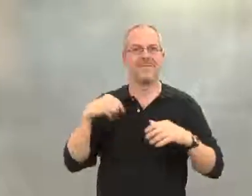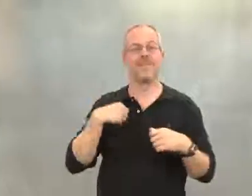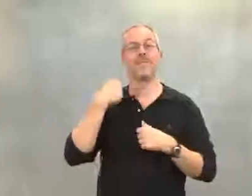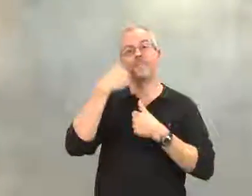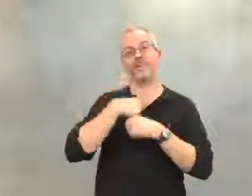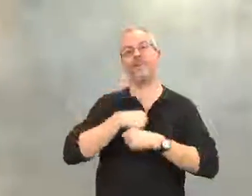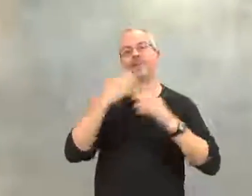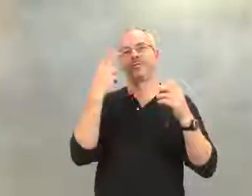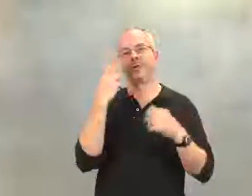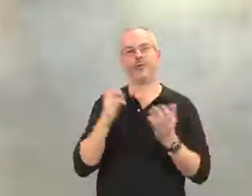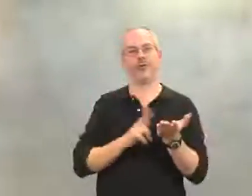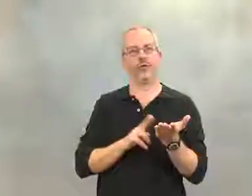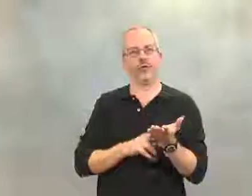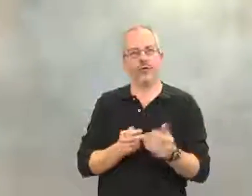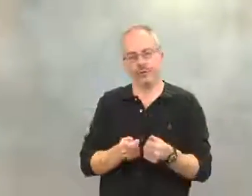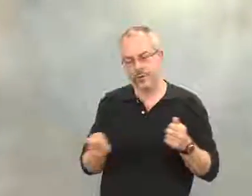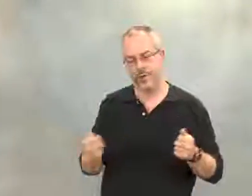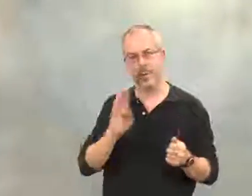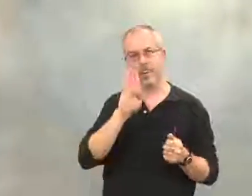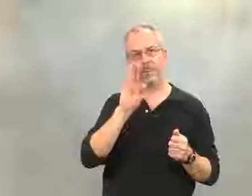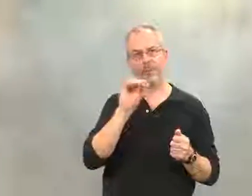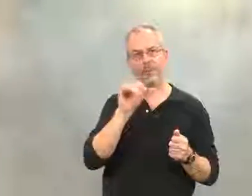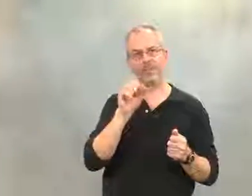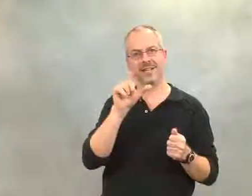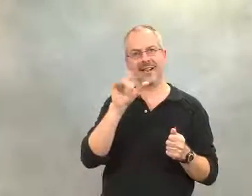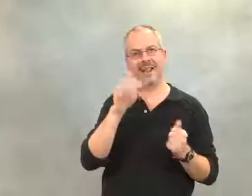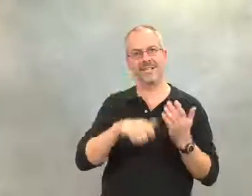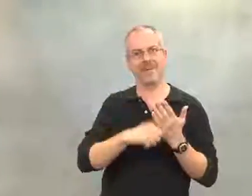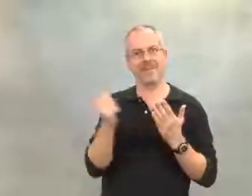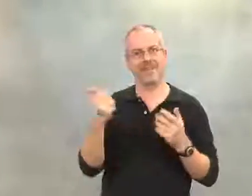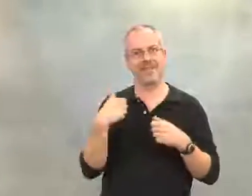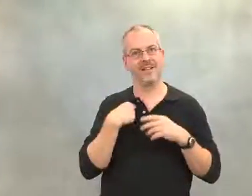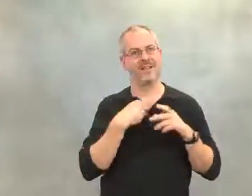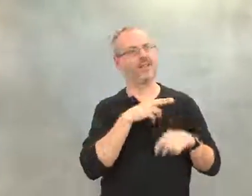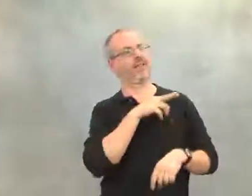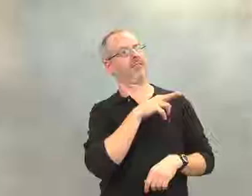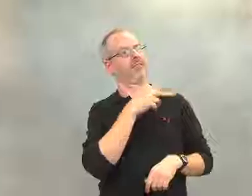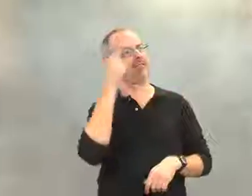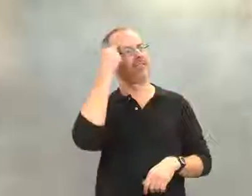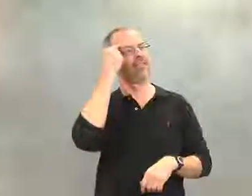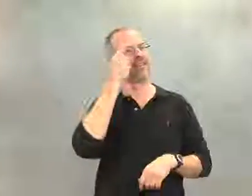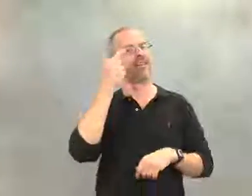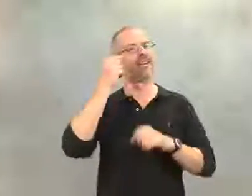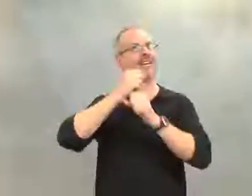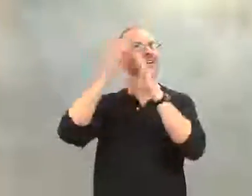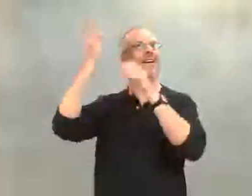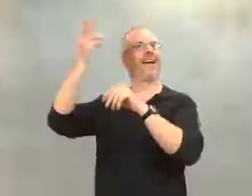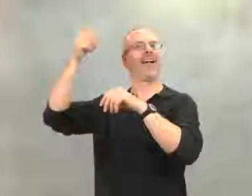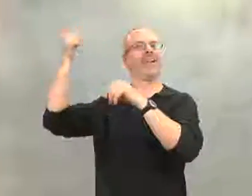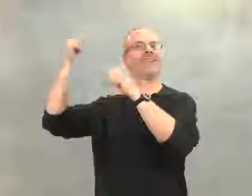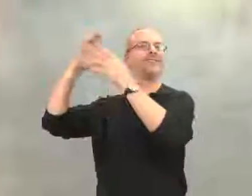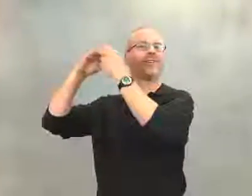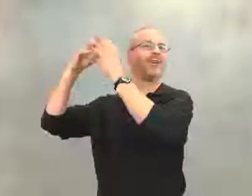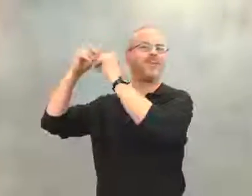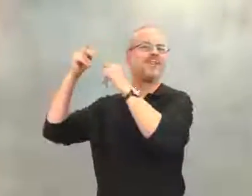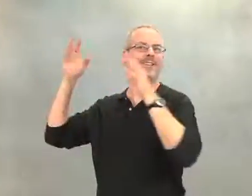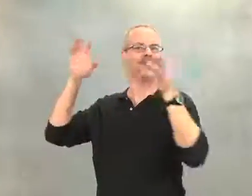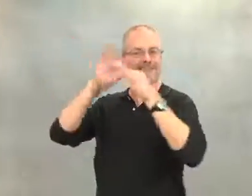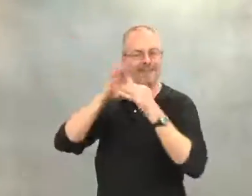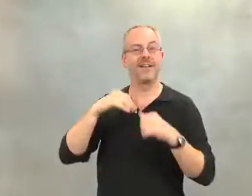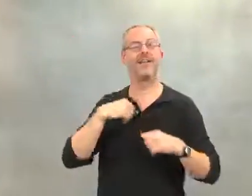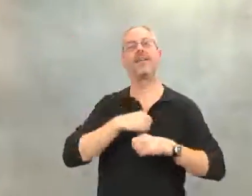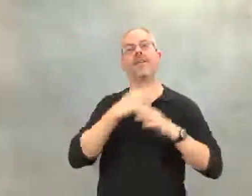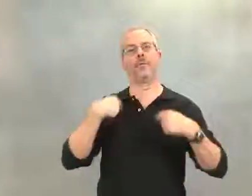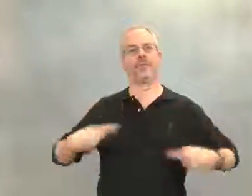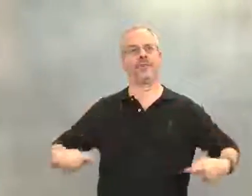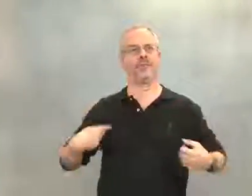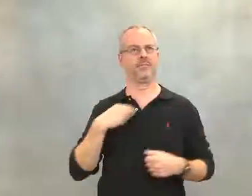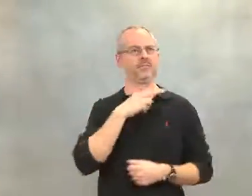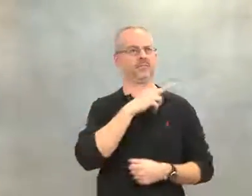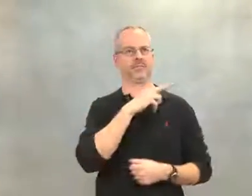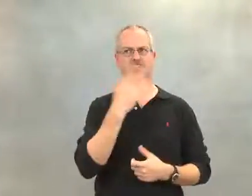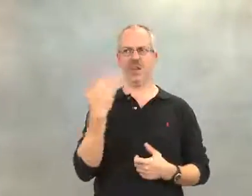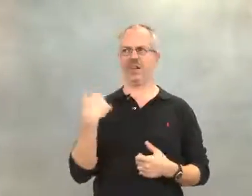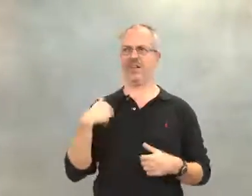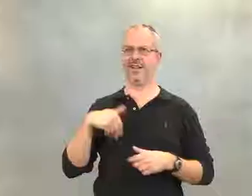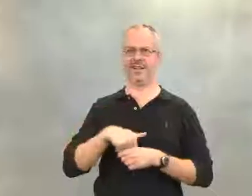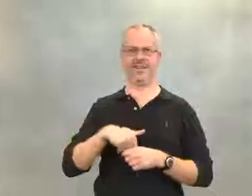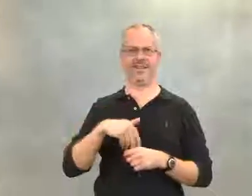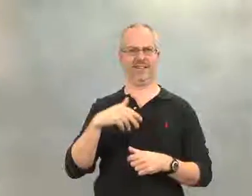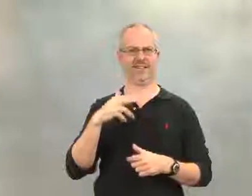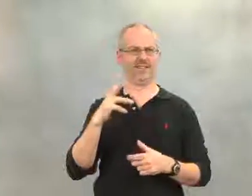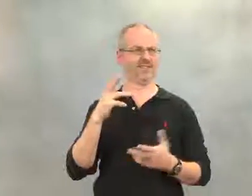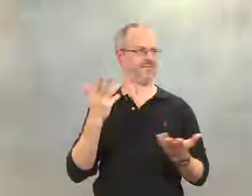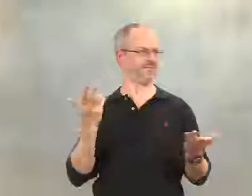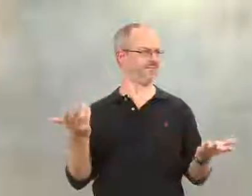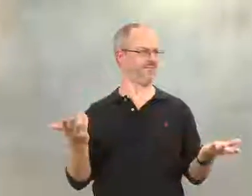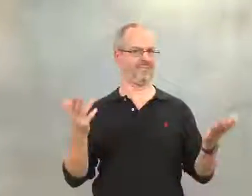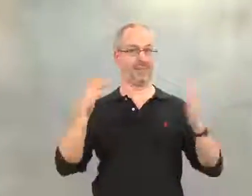I remember seeing the nurse holding a Boy's Life magazine.